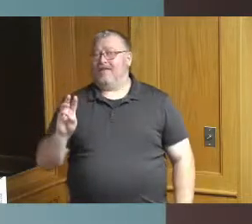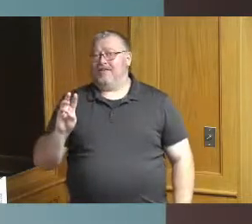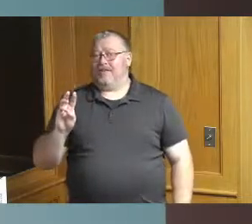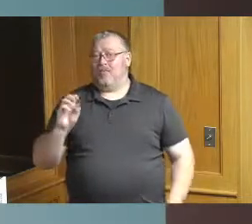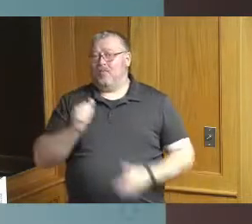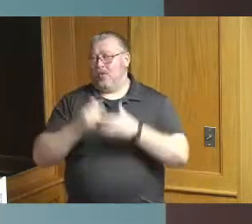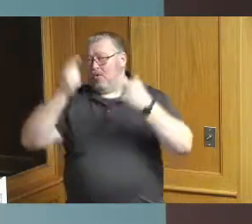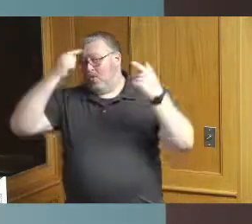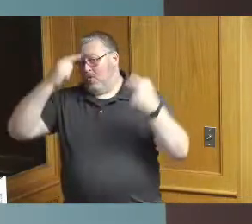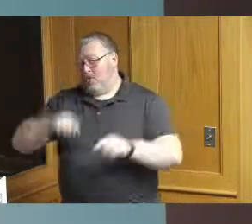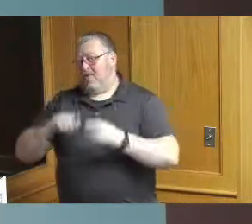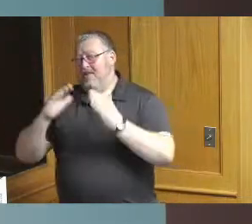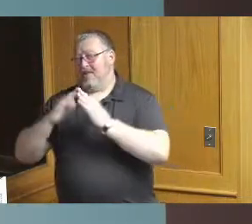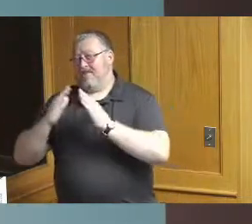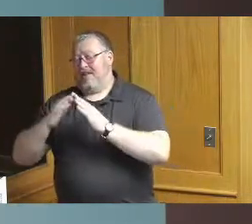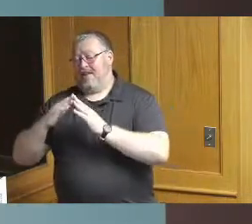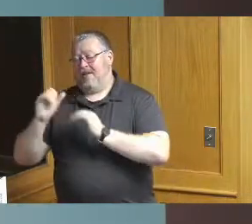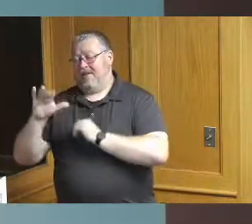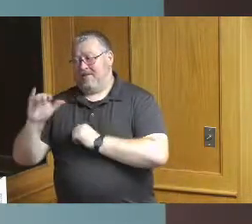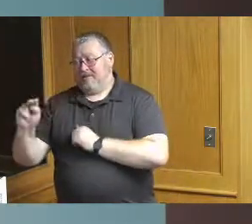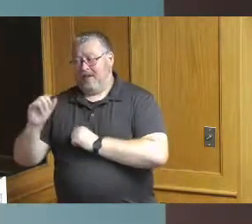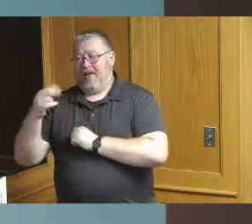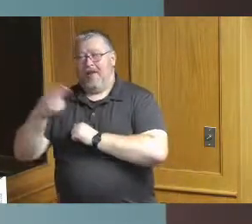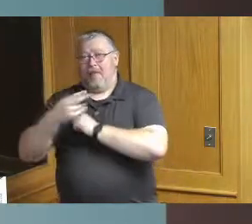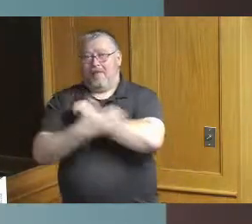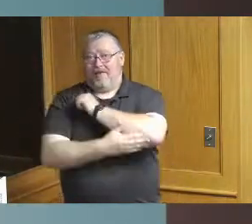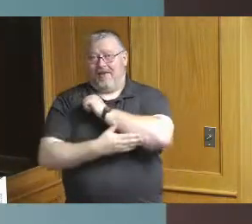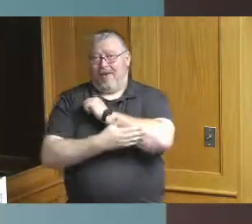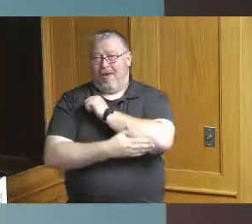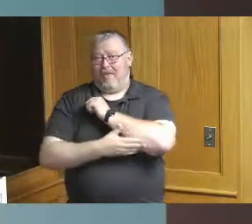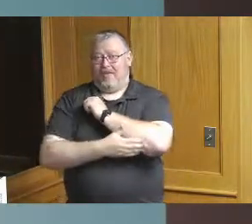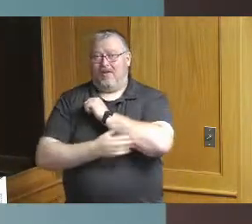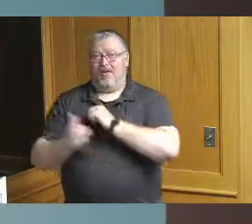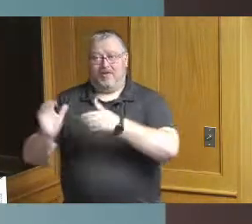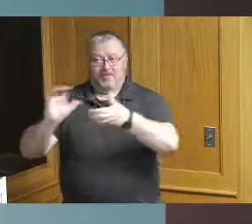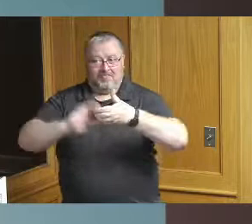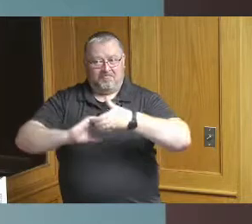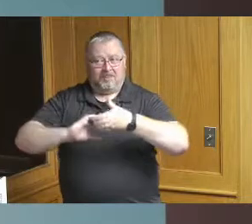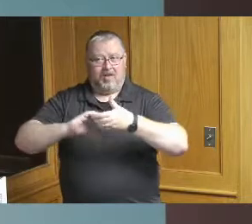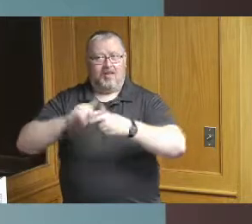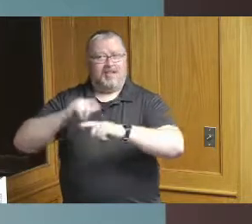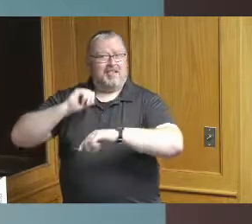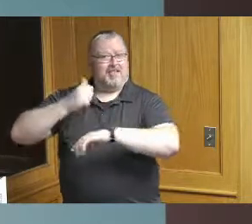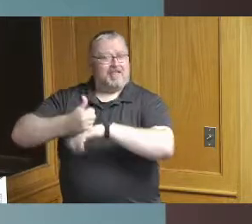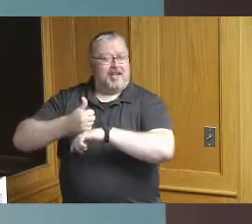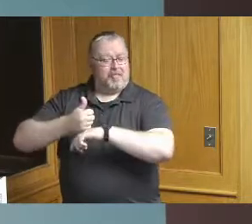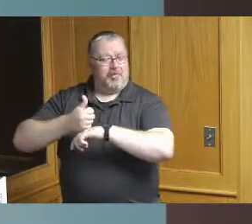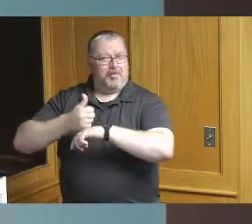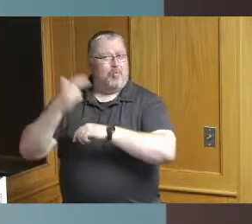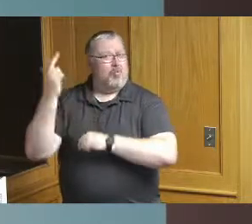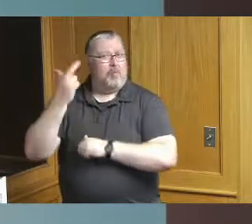cincinnati and Hamilton County and why was it established the reason being that they found